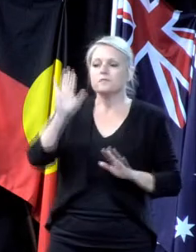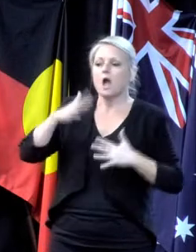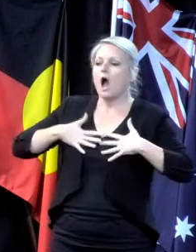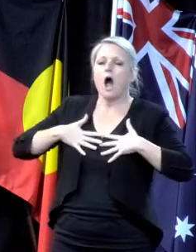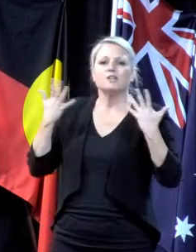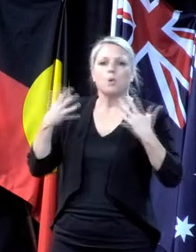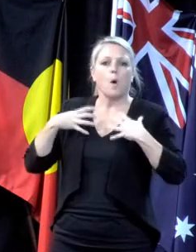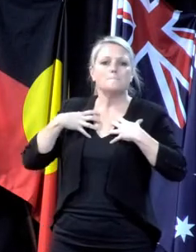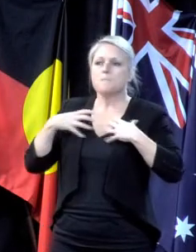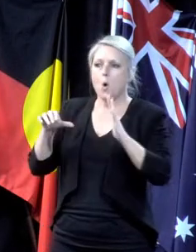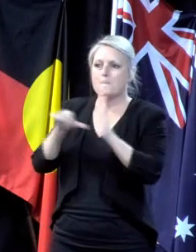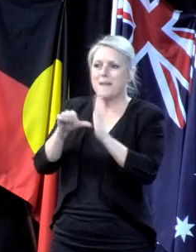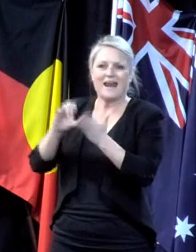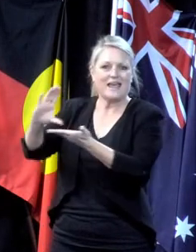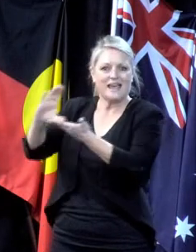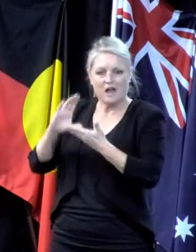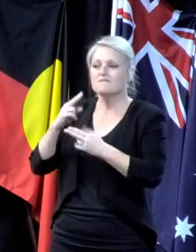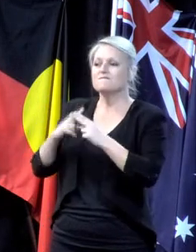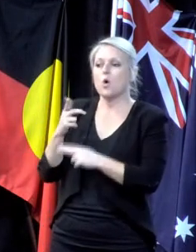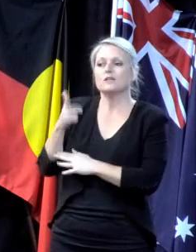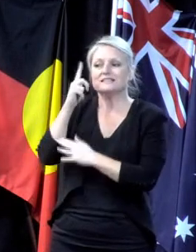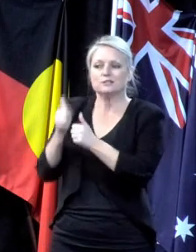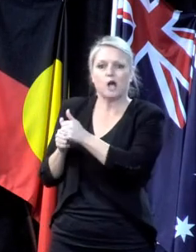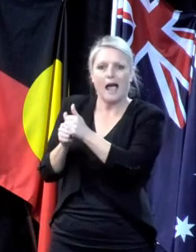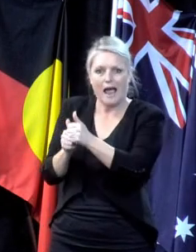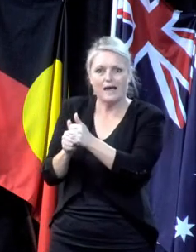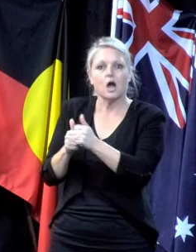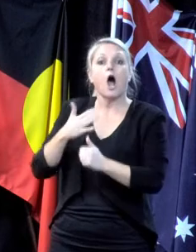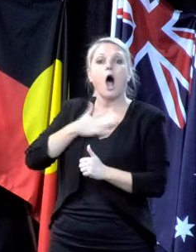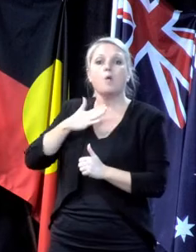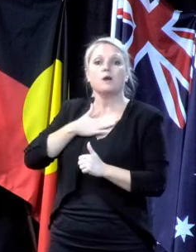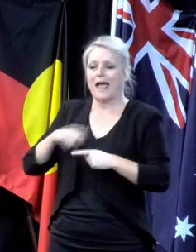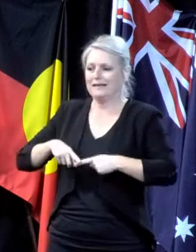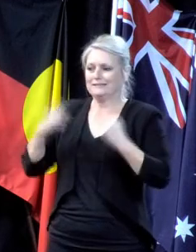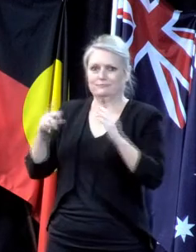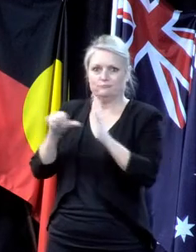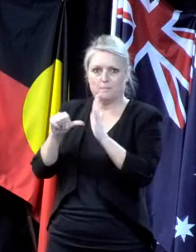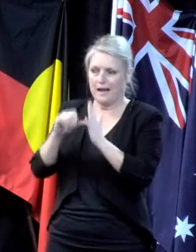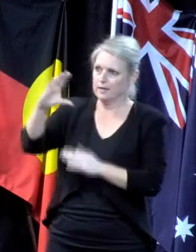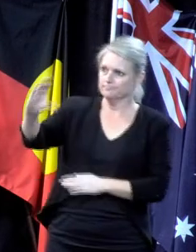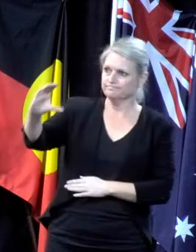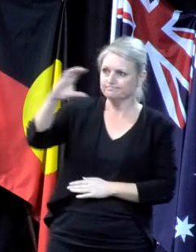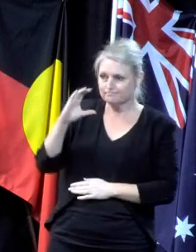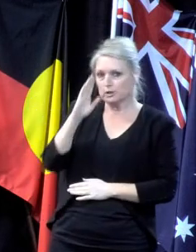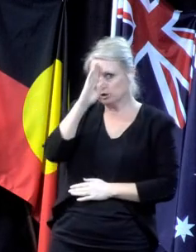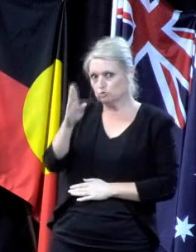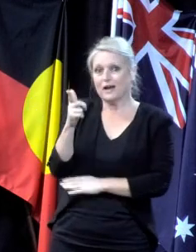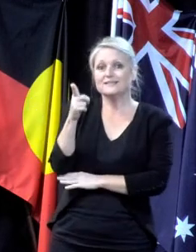If you could convert my teacher aide allocation into more teachers, I would be very pleased about that.